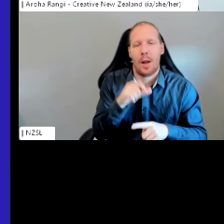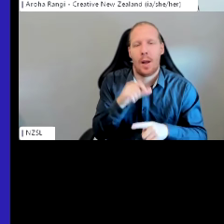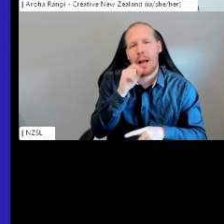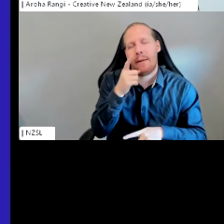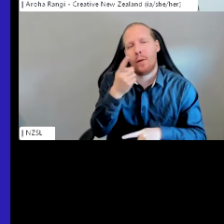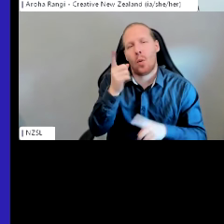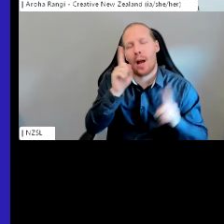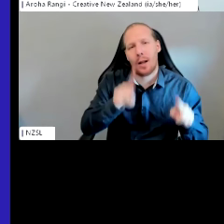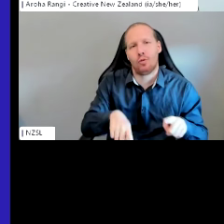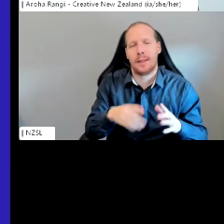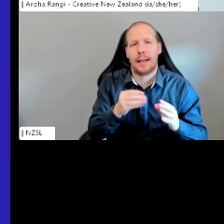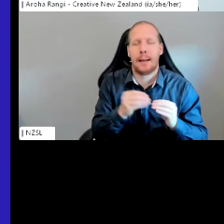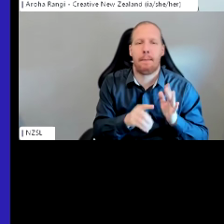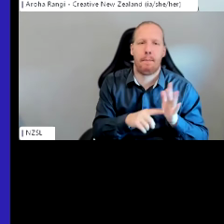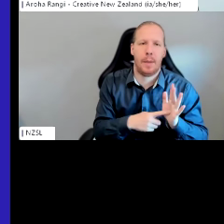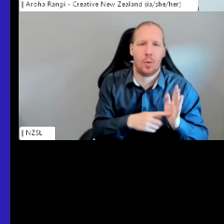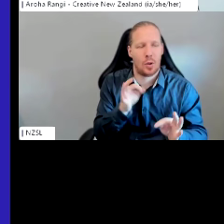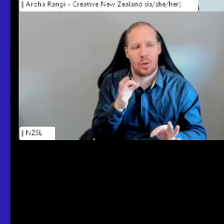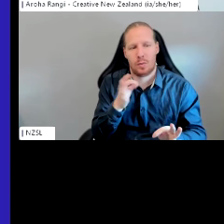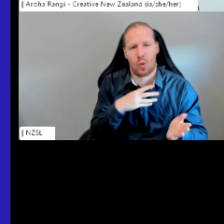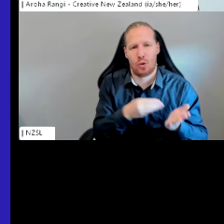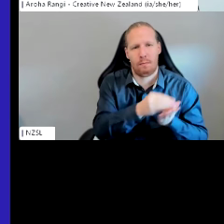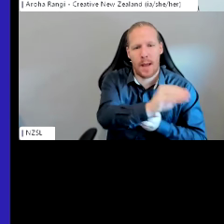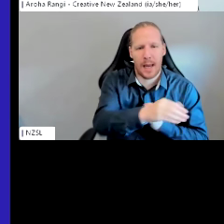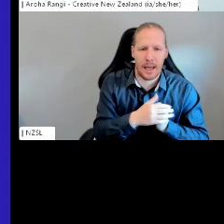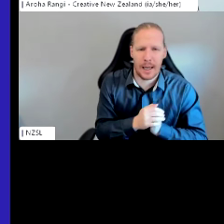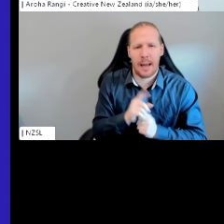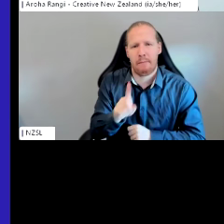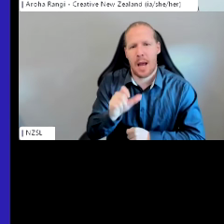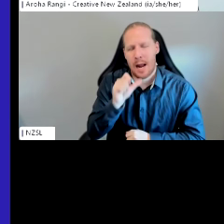like to feel that they're helping, you know, underprivileged children attend or they'd like